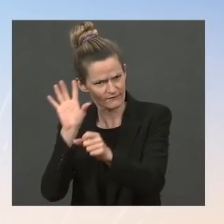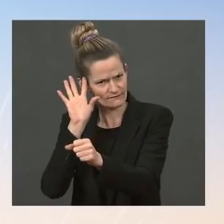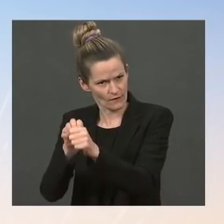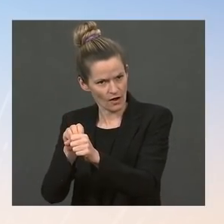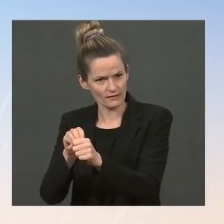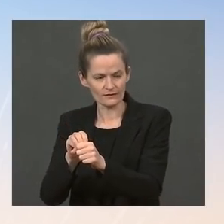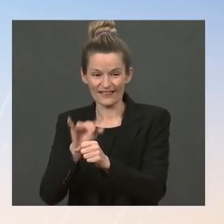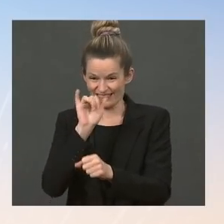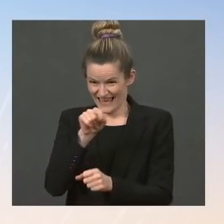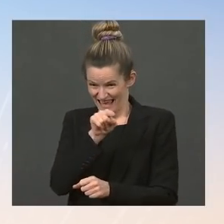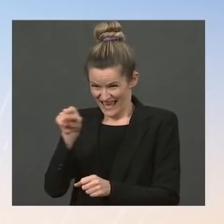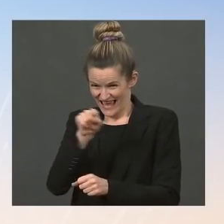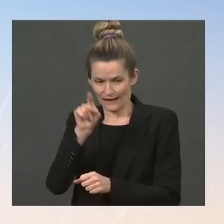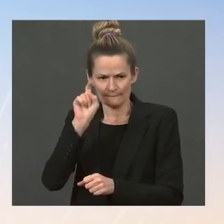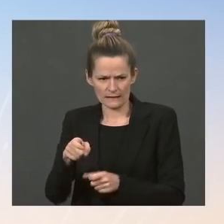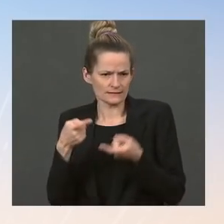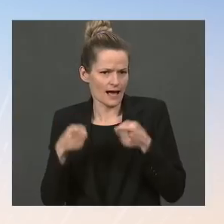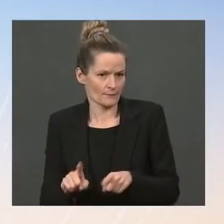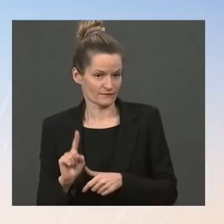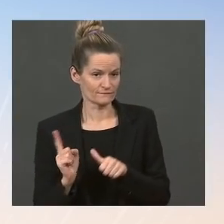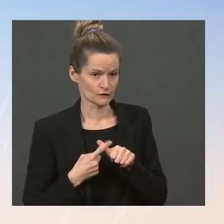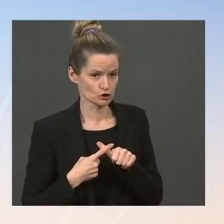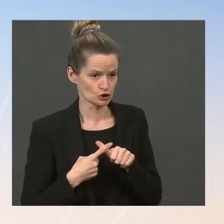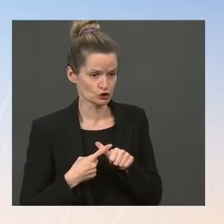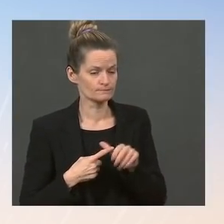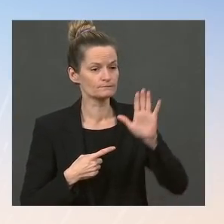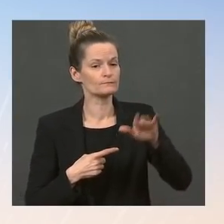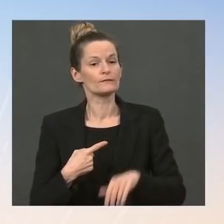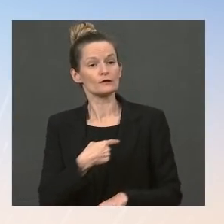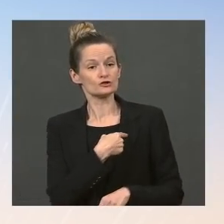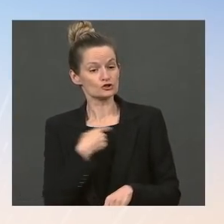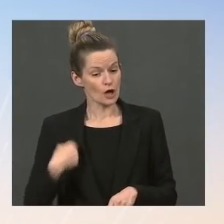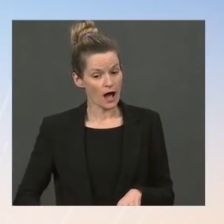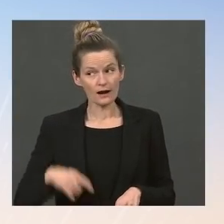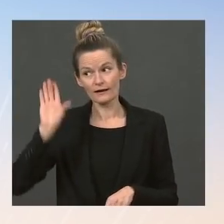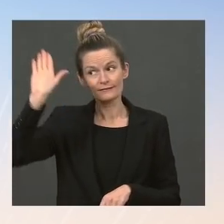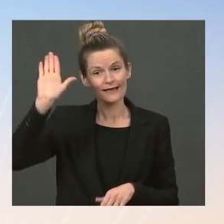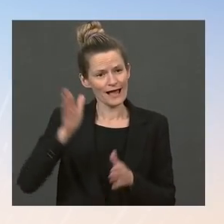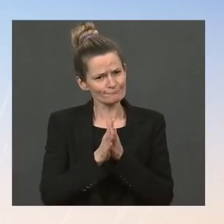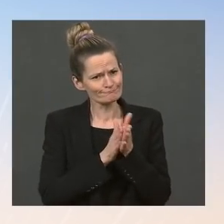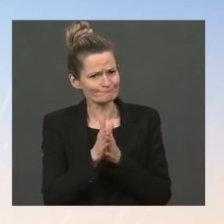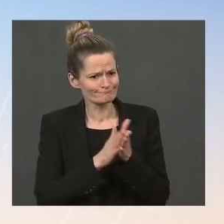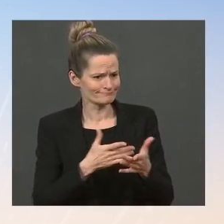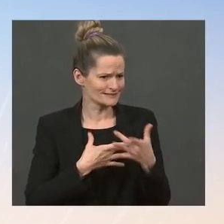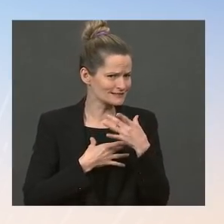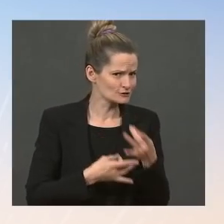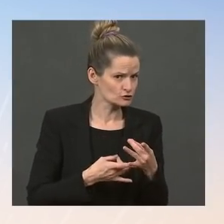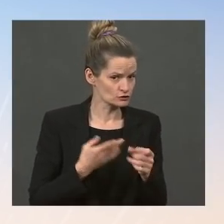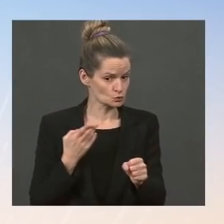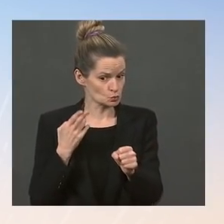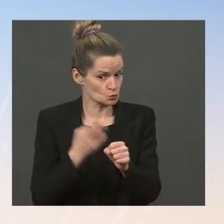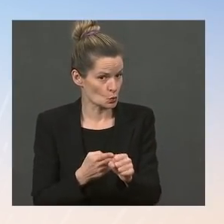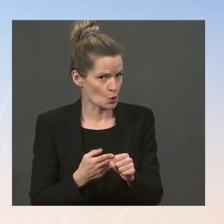In terms of China -- China's interest in joining: You know, we -- we -- and I --